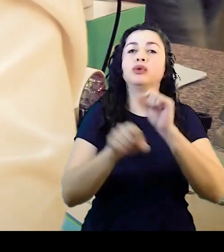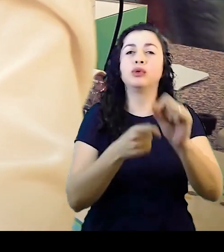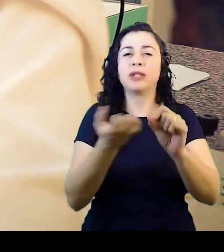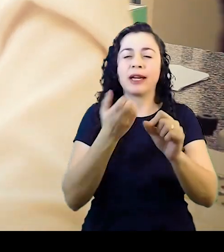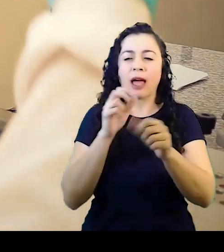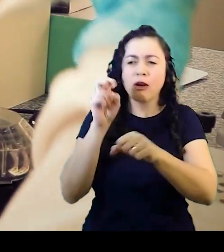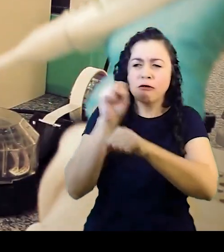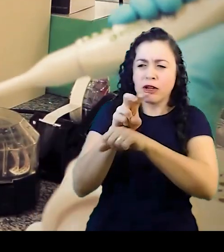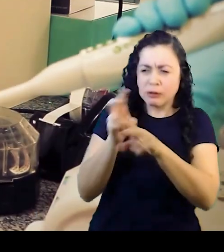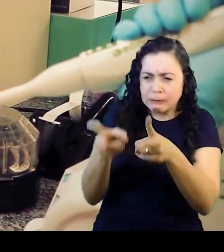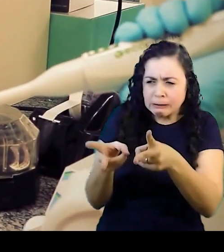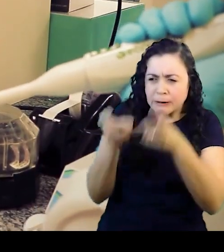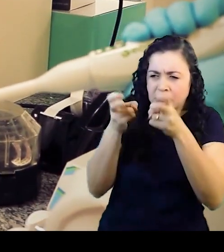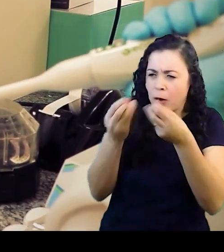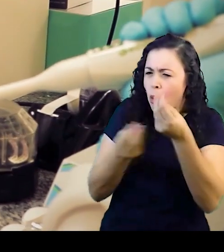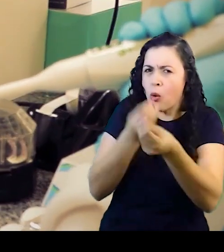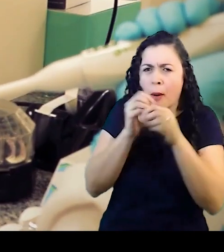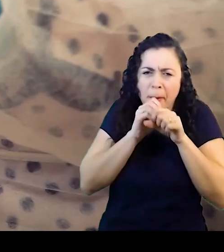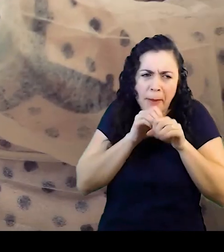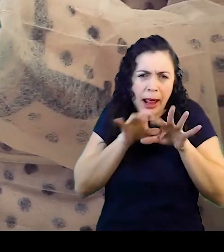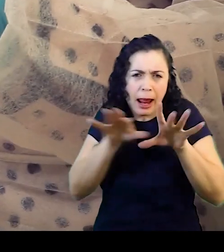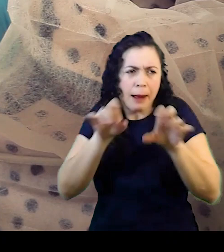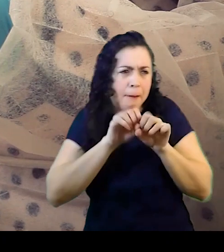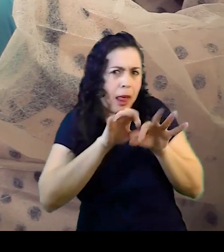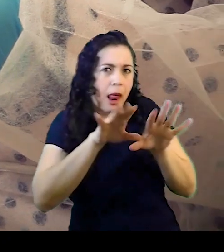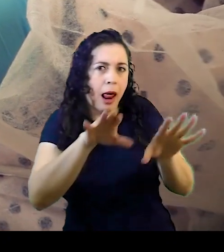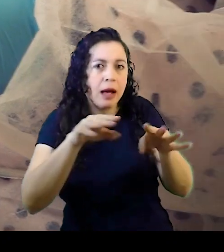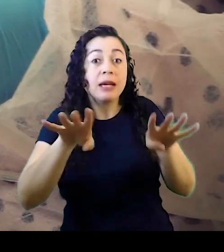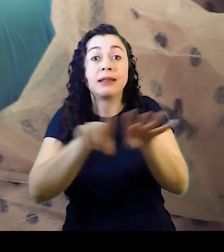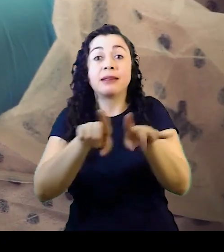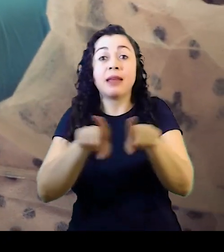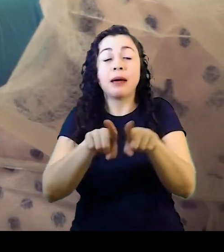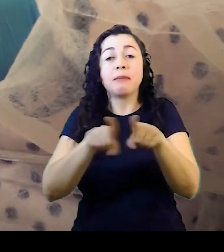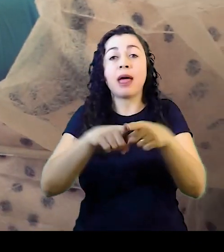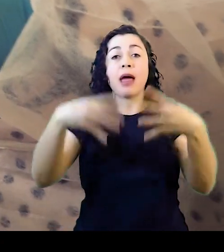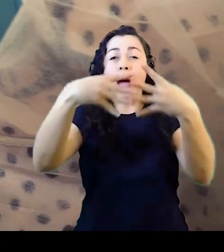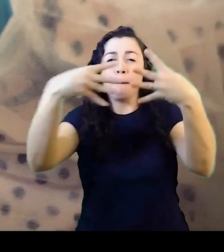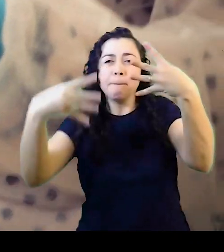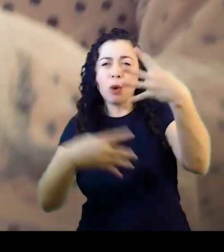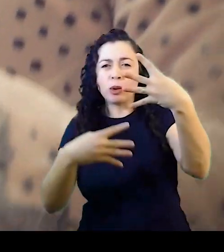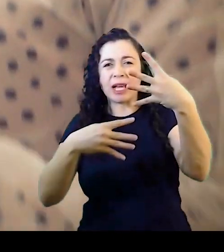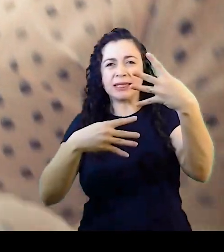this virus is dispersing, what are the mutations that it has acquired in this